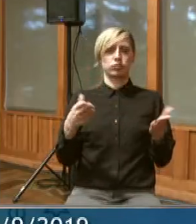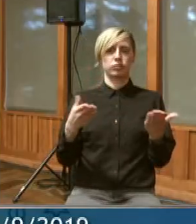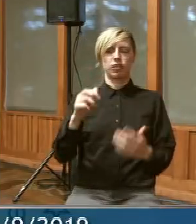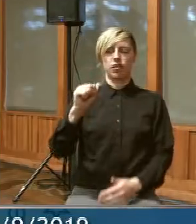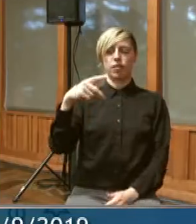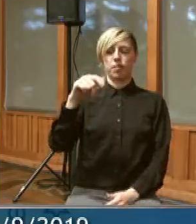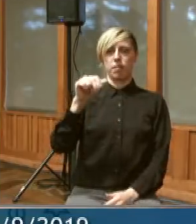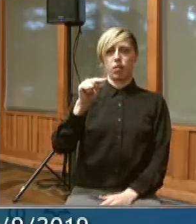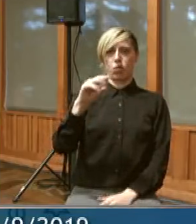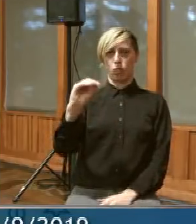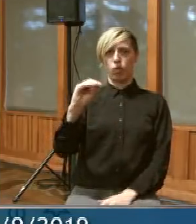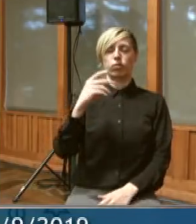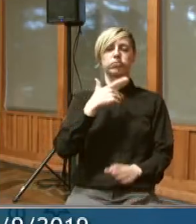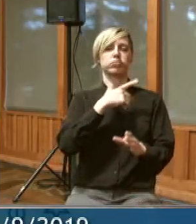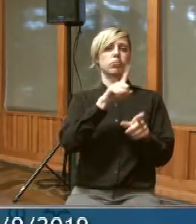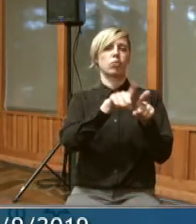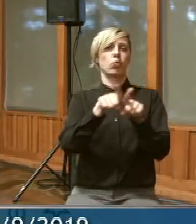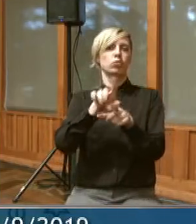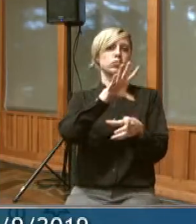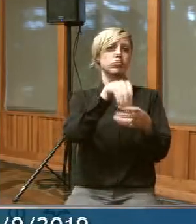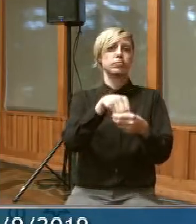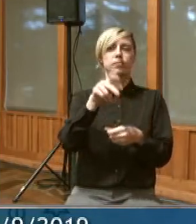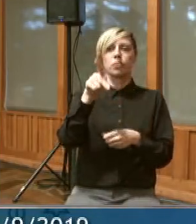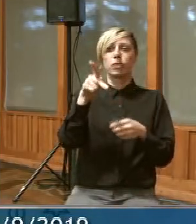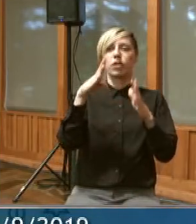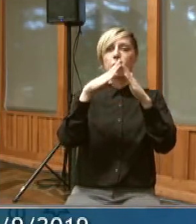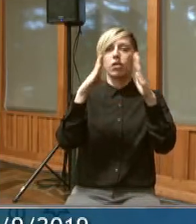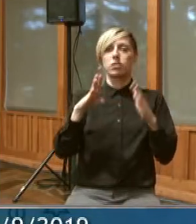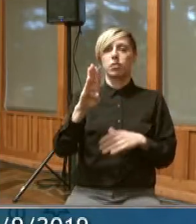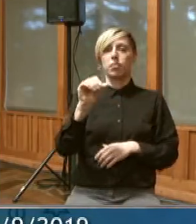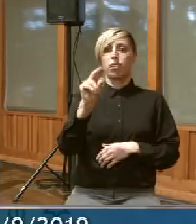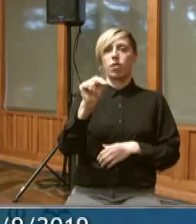THANK YOU. DISPLOOP THANK YOU.